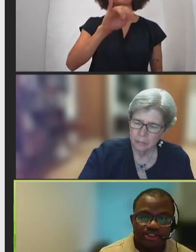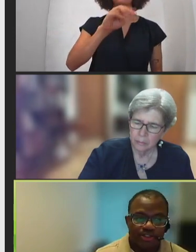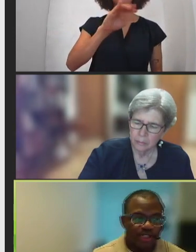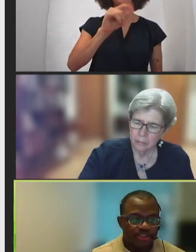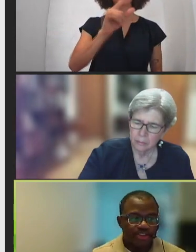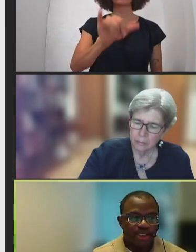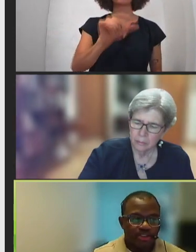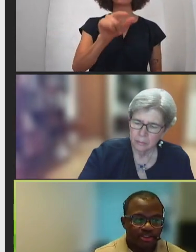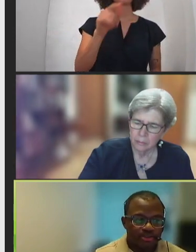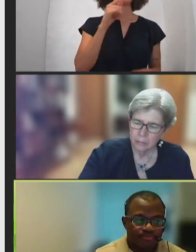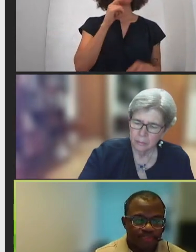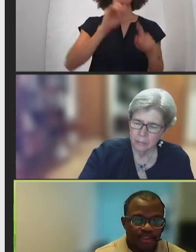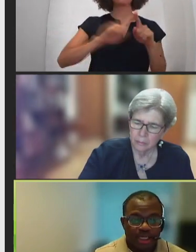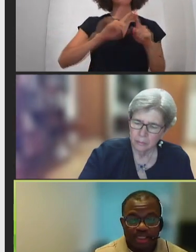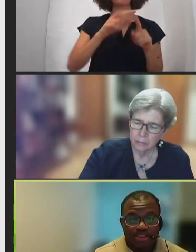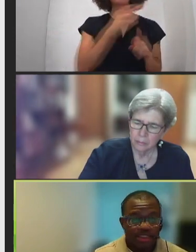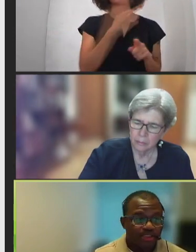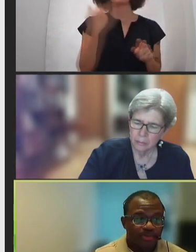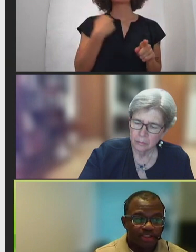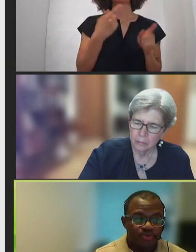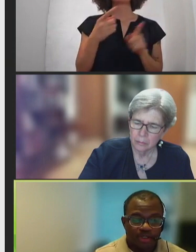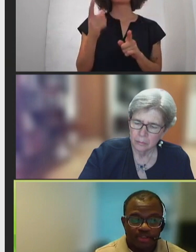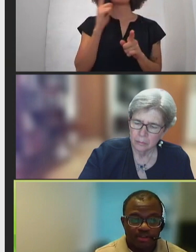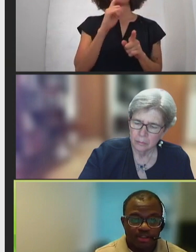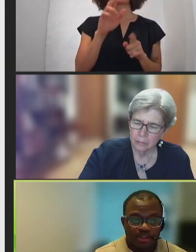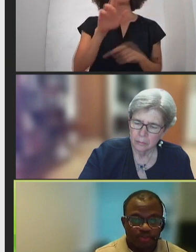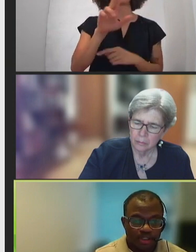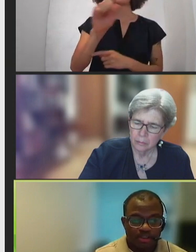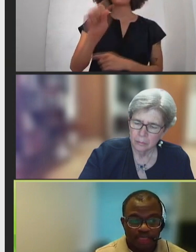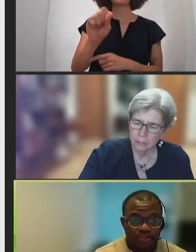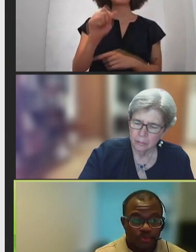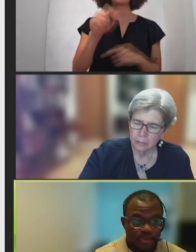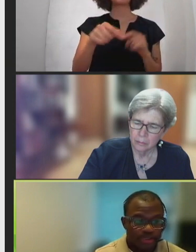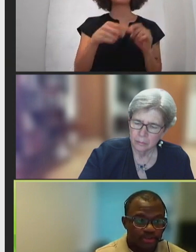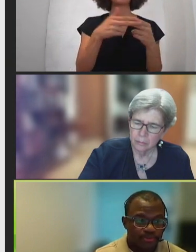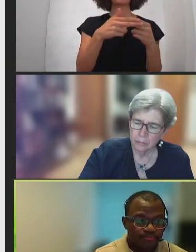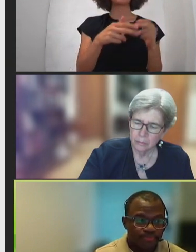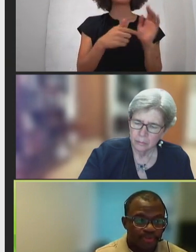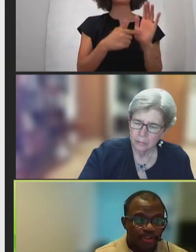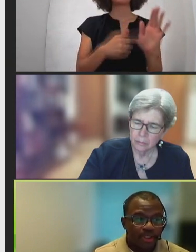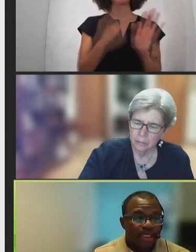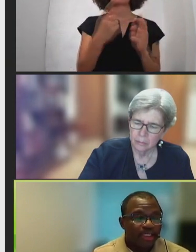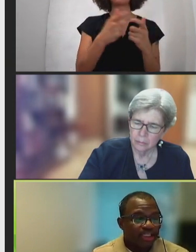in the United States, and this slide depicts one of the major ones. TB